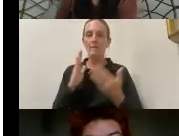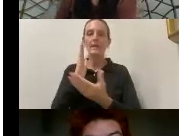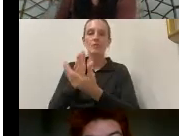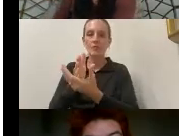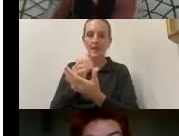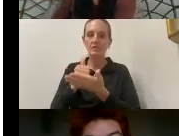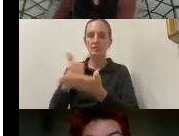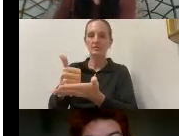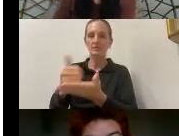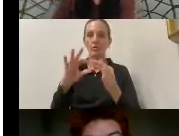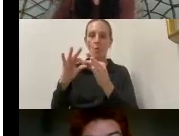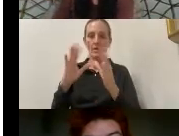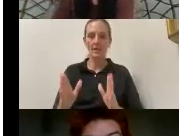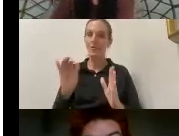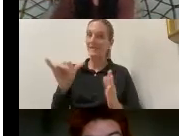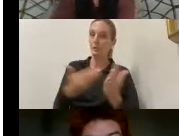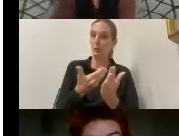that's something new, very new.